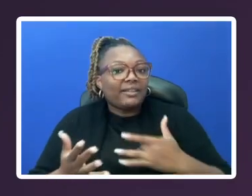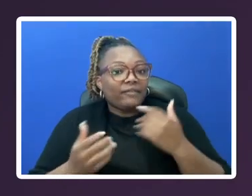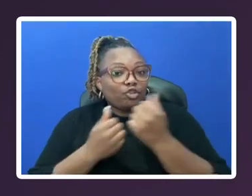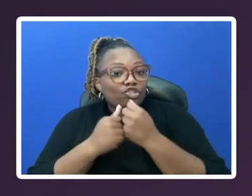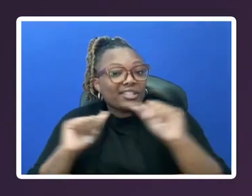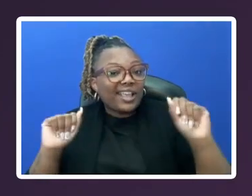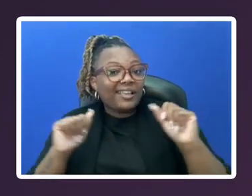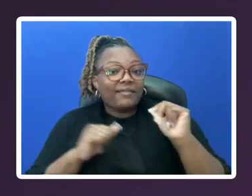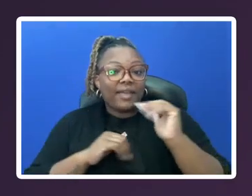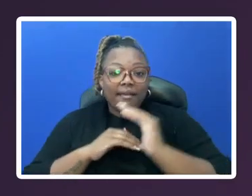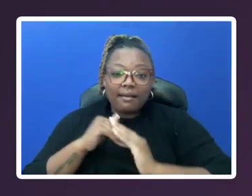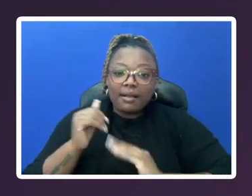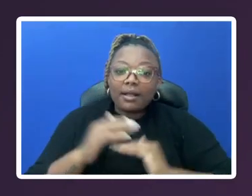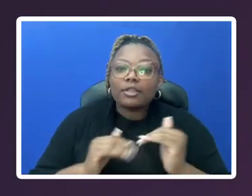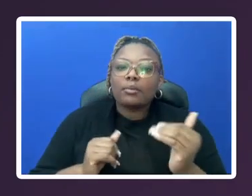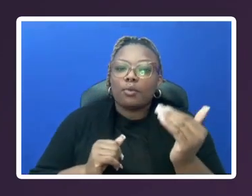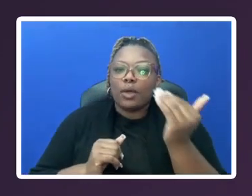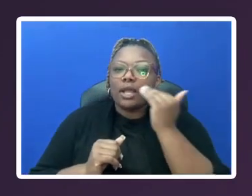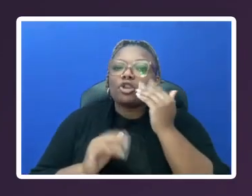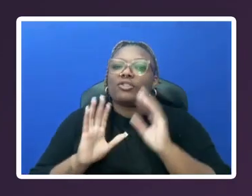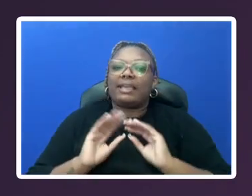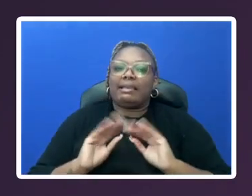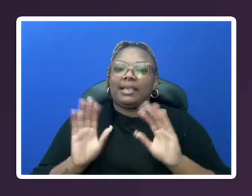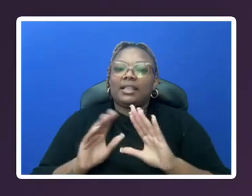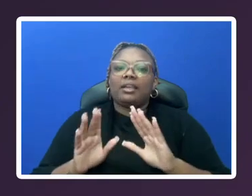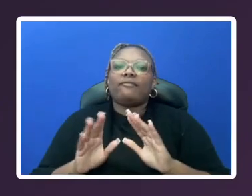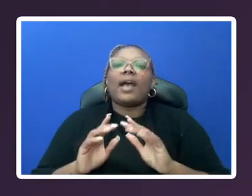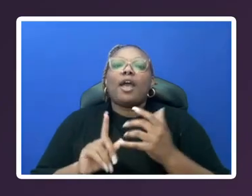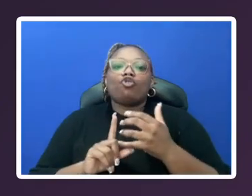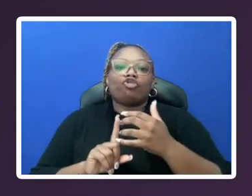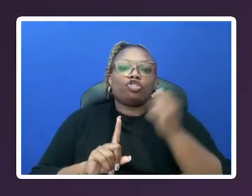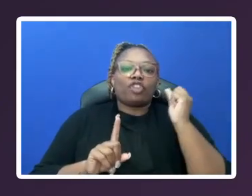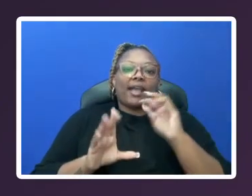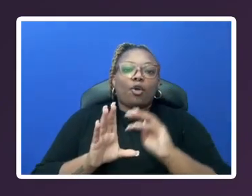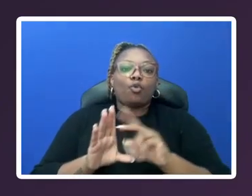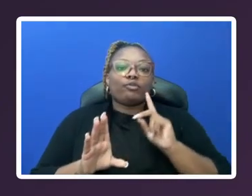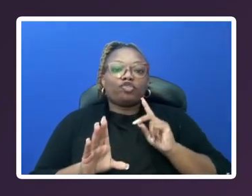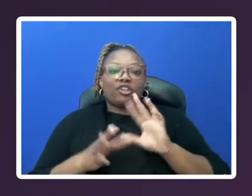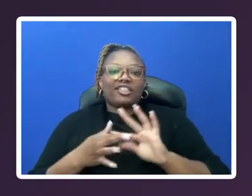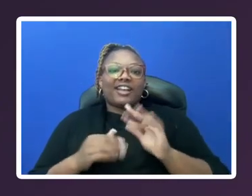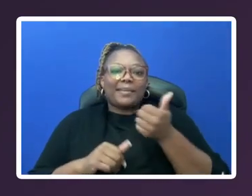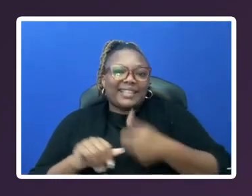they know they can clarify, retract, and withdraw their comments at any time.